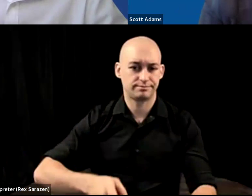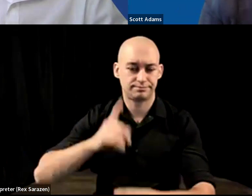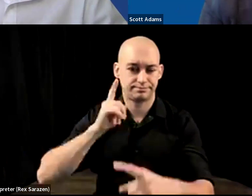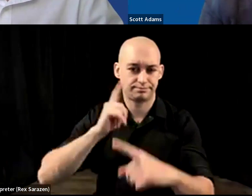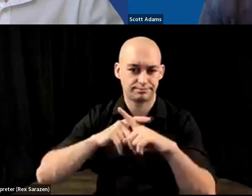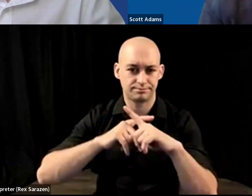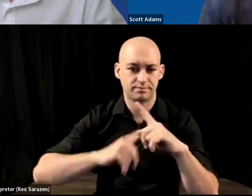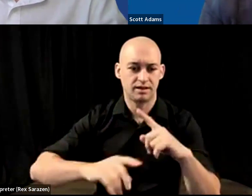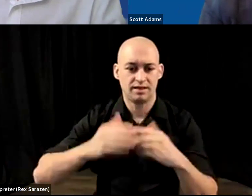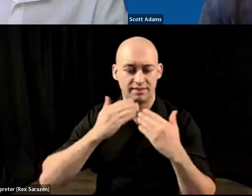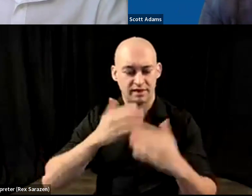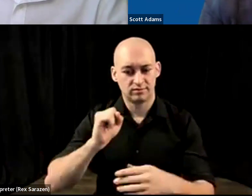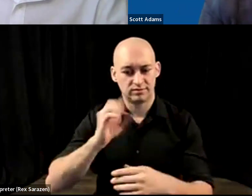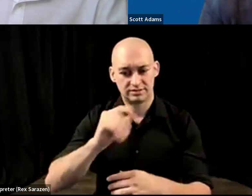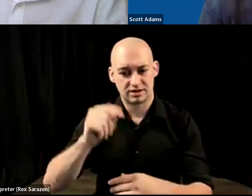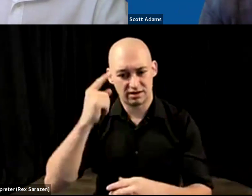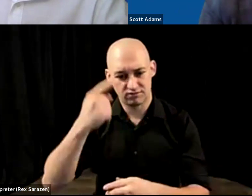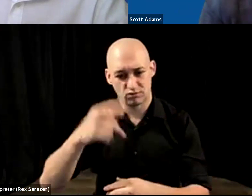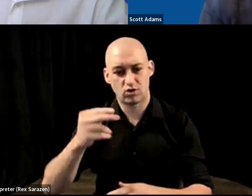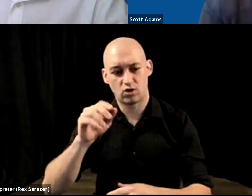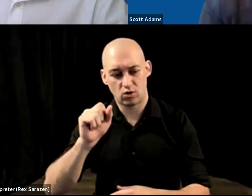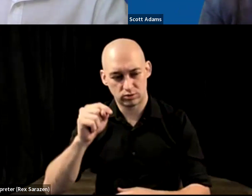this webinar and for all the updates on timelines, those projected dates are super